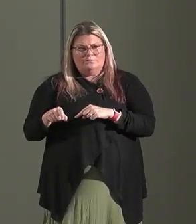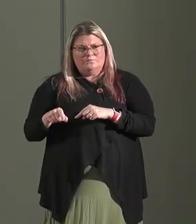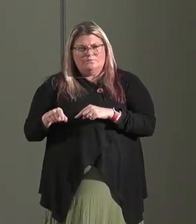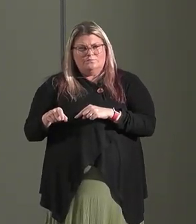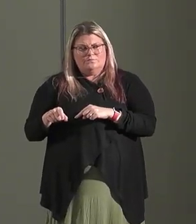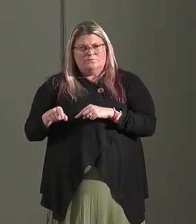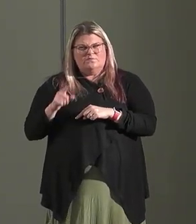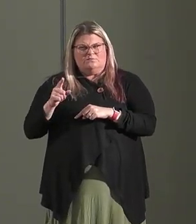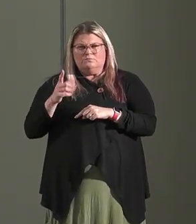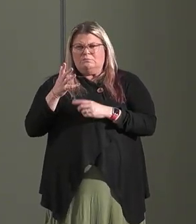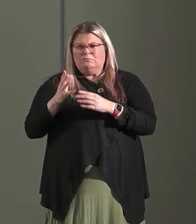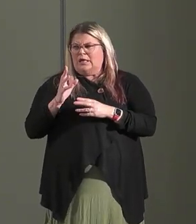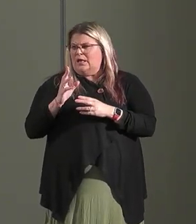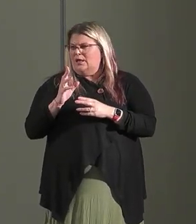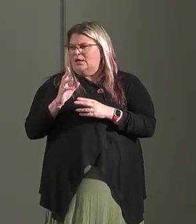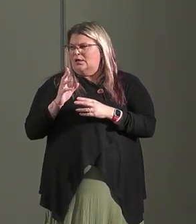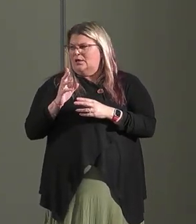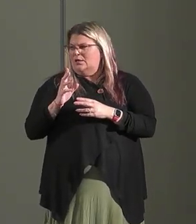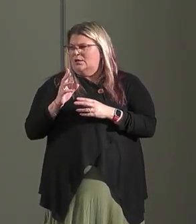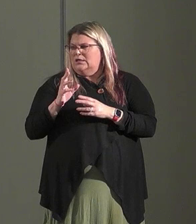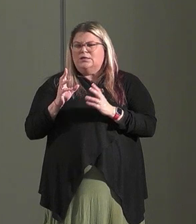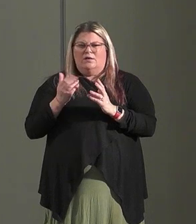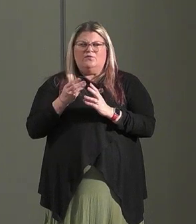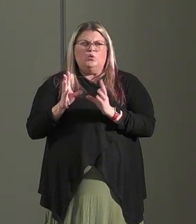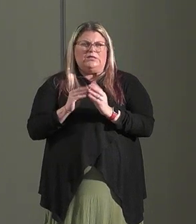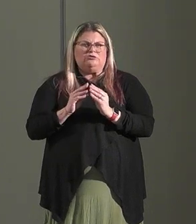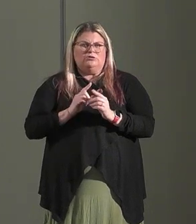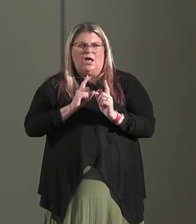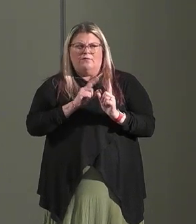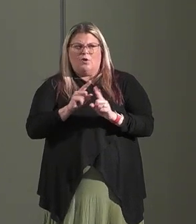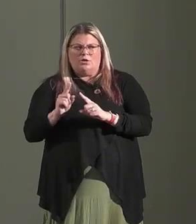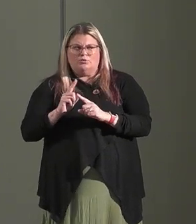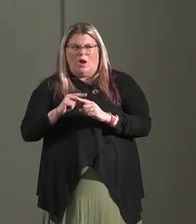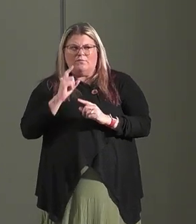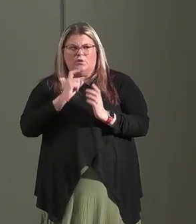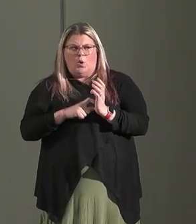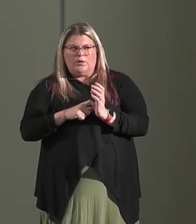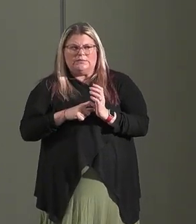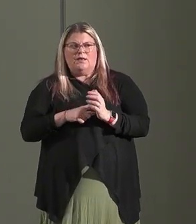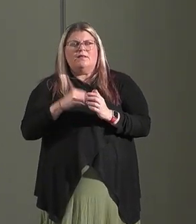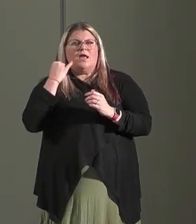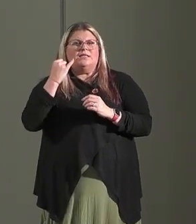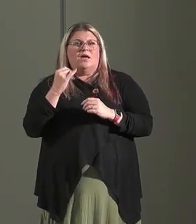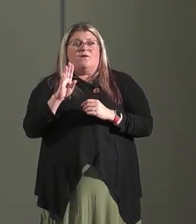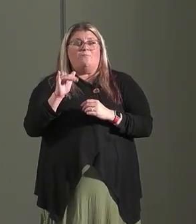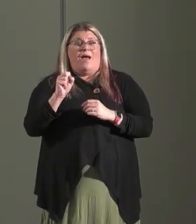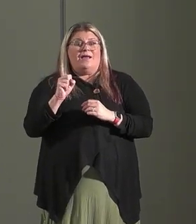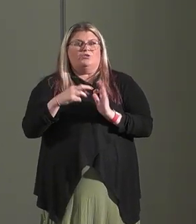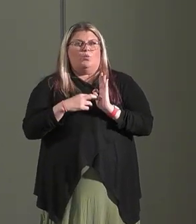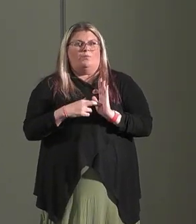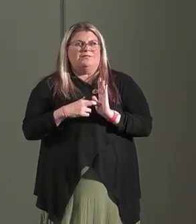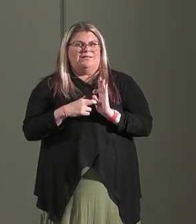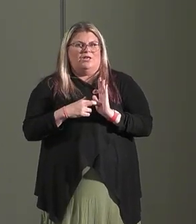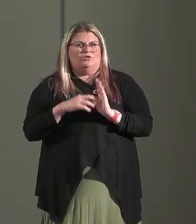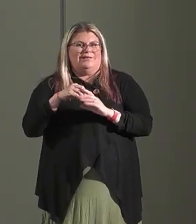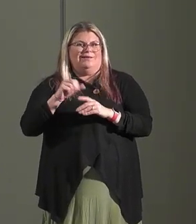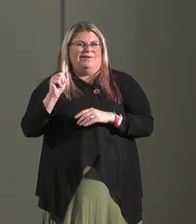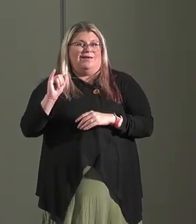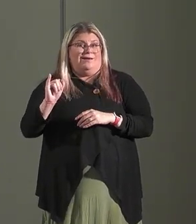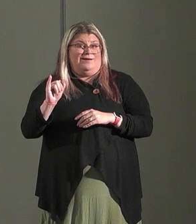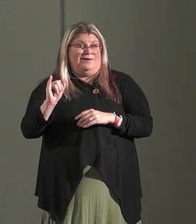a couple sessions I've been to, the idea of bias representation. In AI. What is coming out